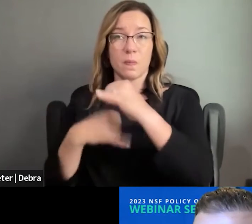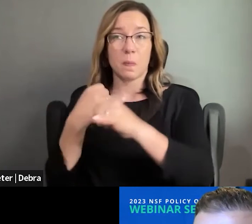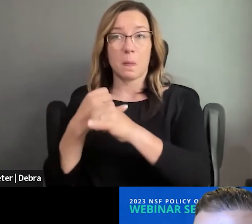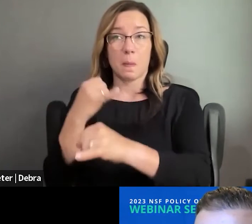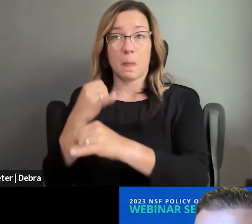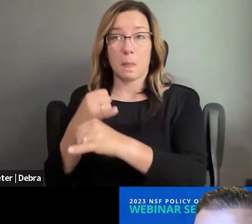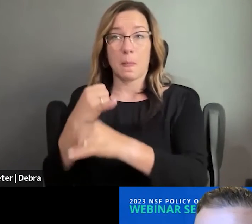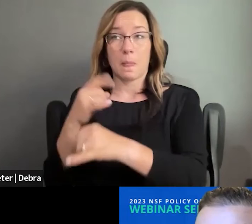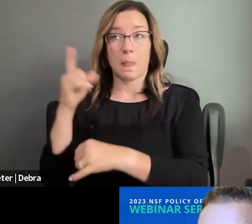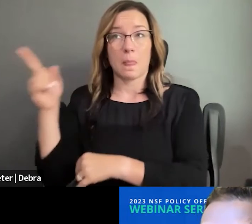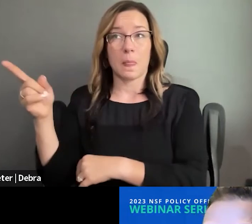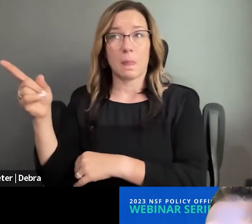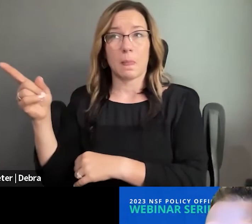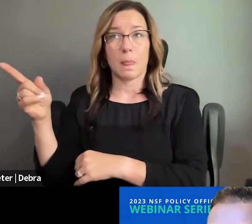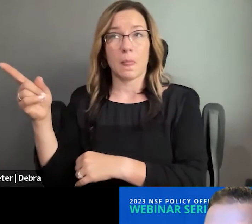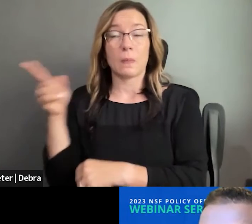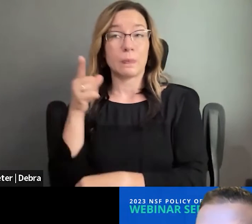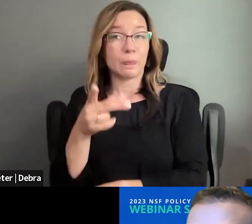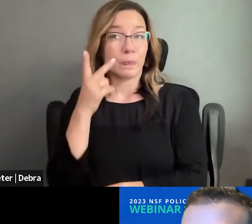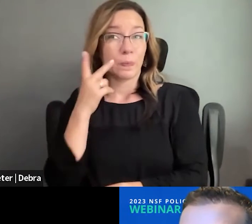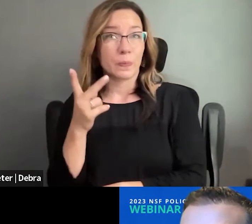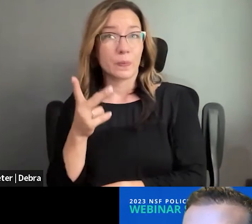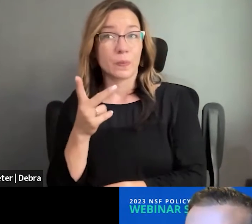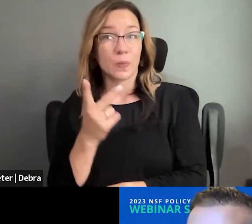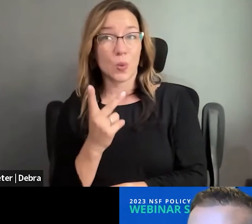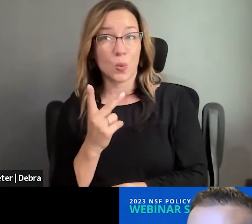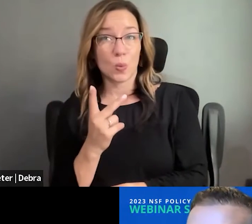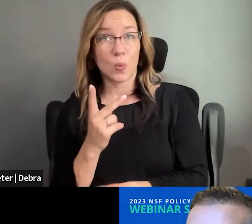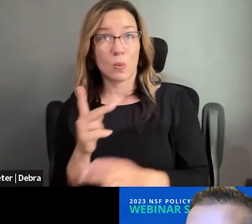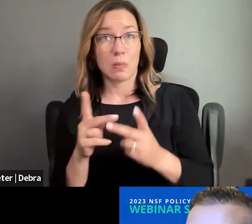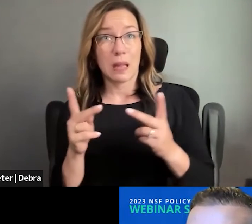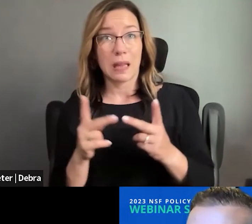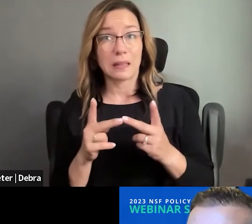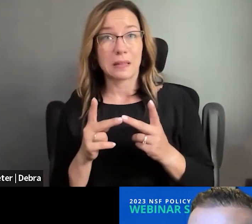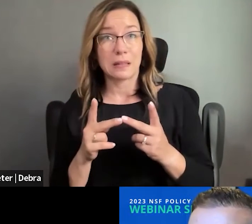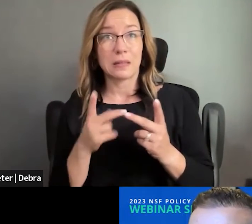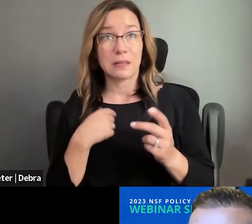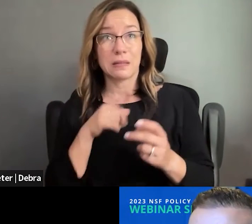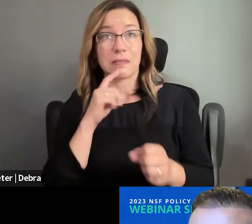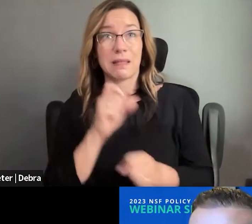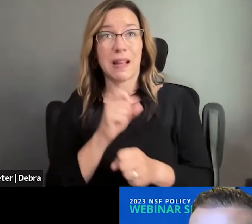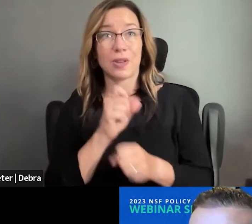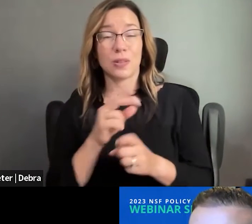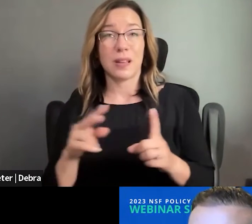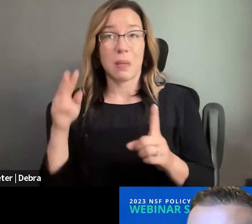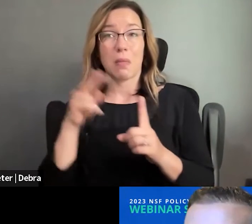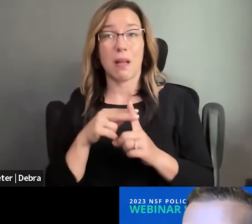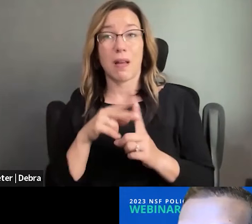and you saw the two places where we were actually applying our eligibility requirements